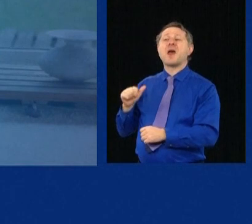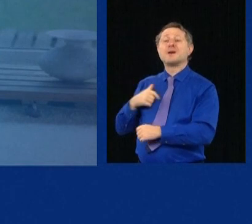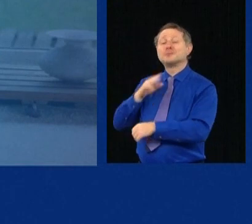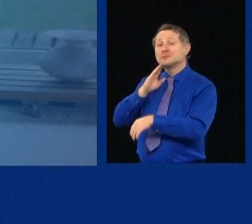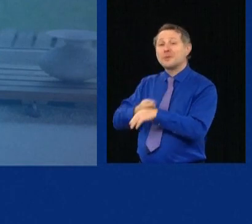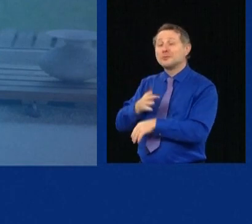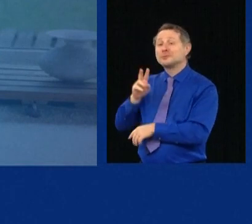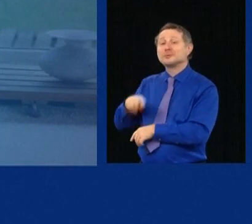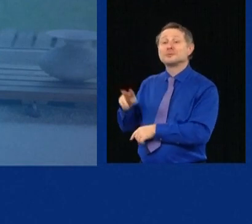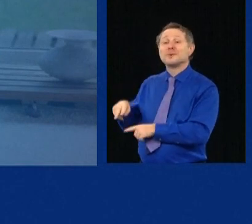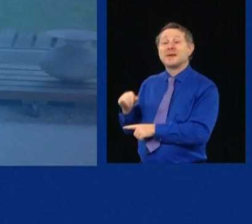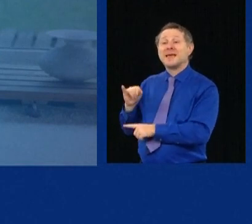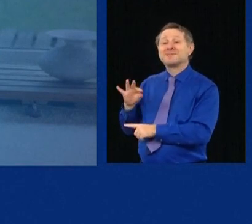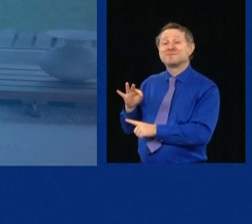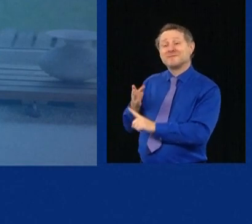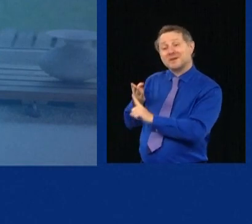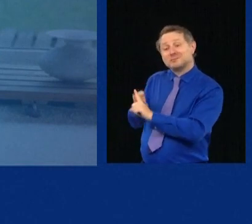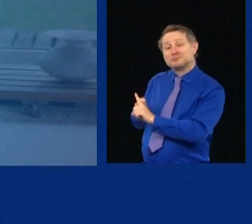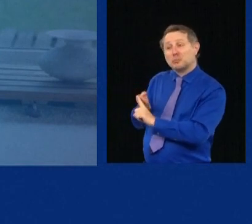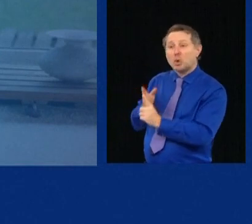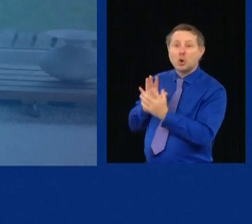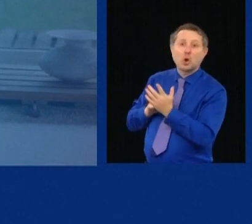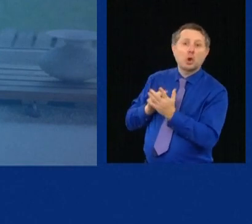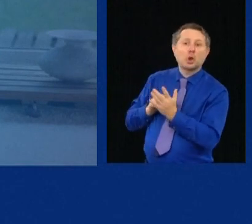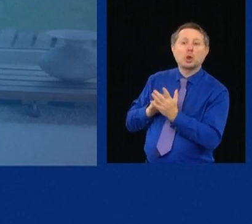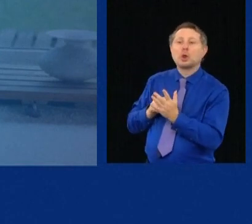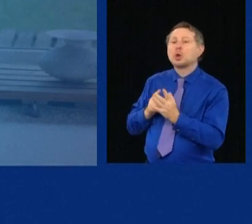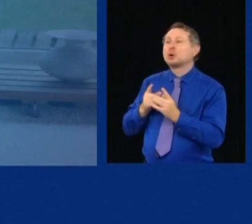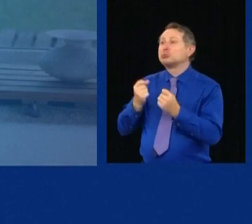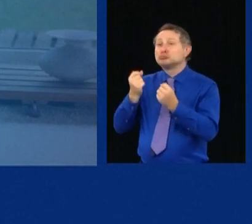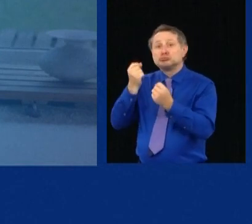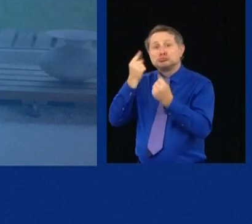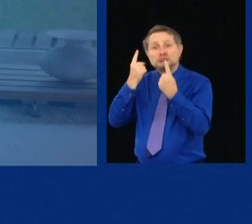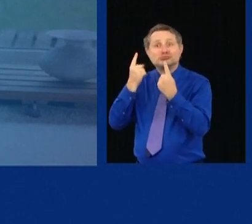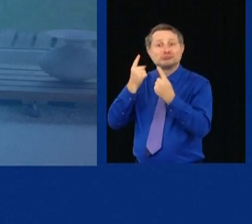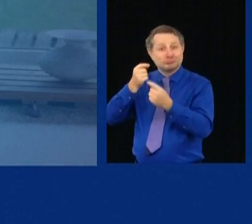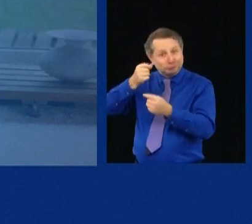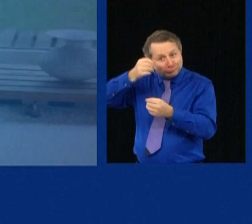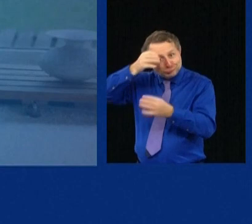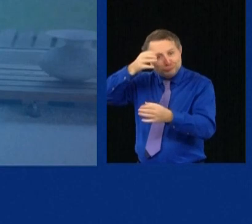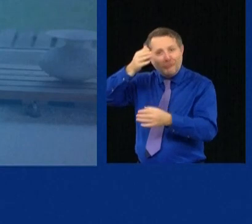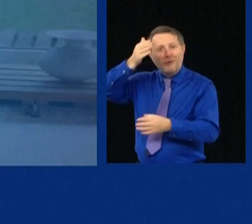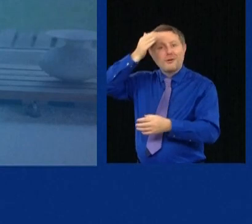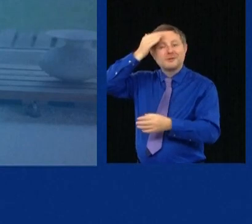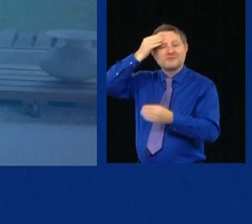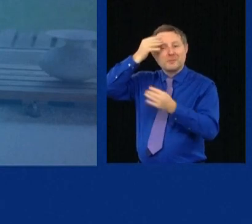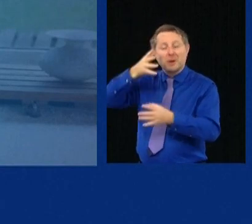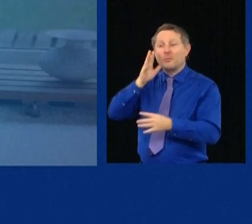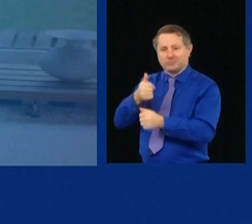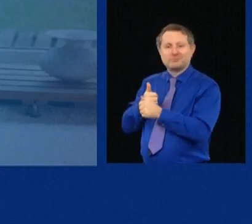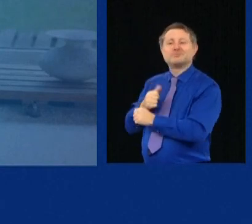DO YOU KNOW WHO IS GOING TO PROTECT MIKAYLA, 22 YEARS OLD?